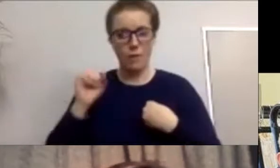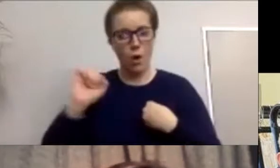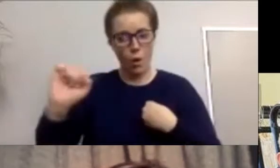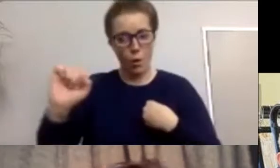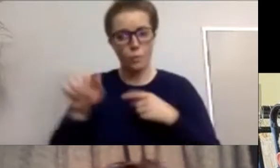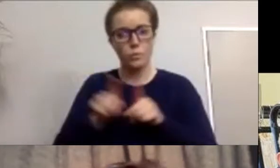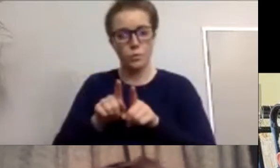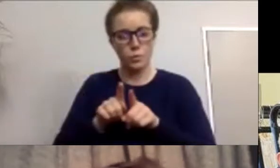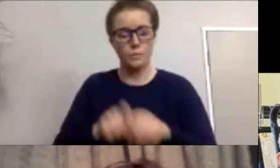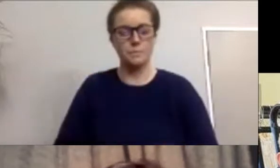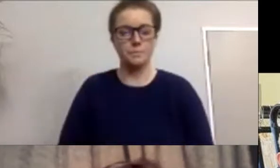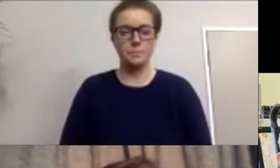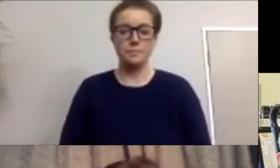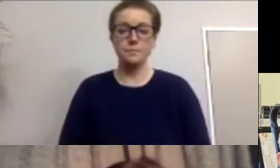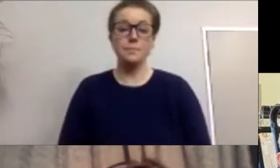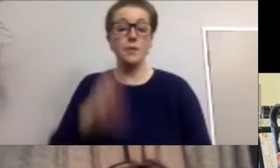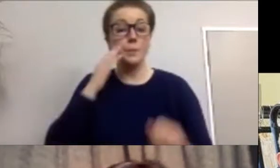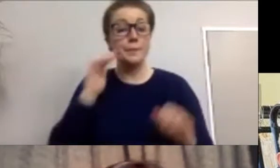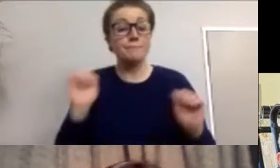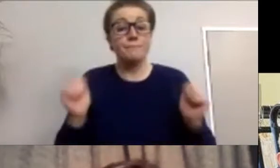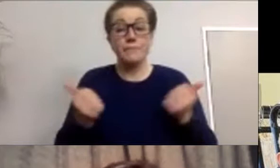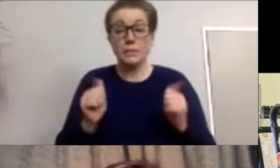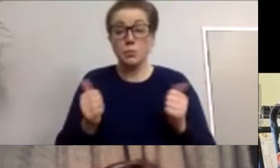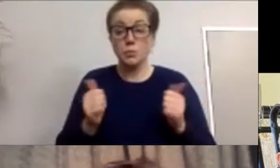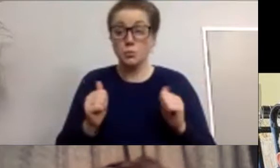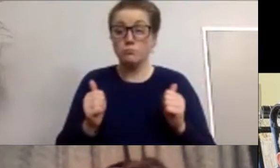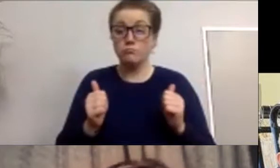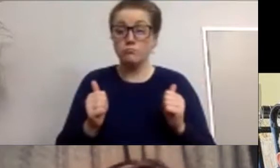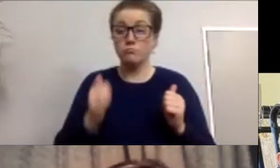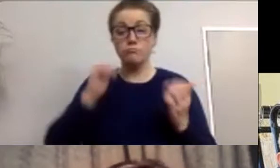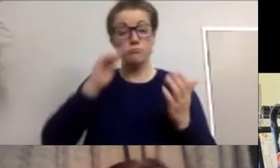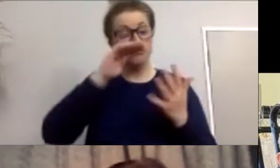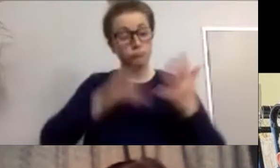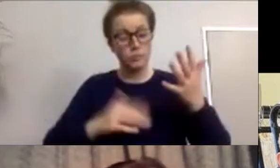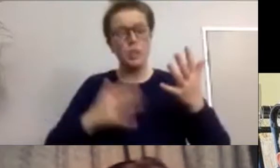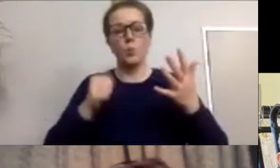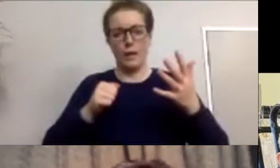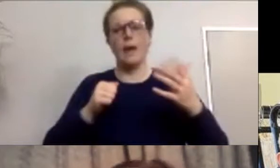after doing these few things I ended up with an accessibility strategy and action